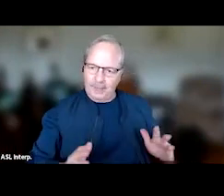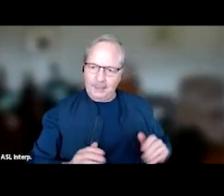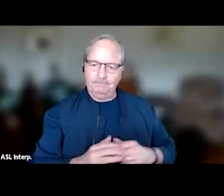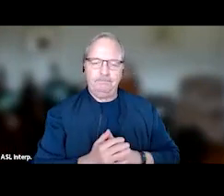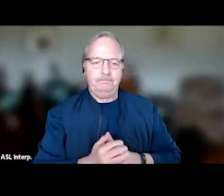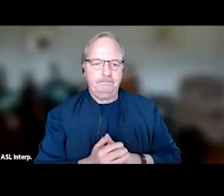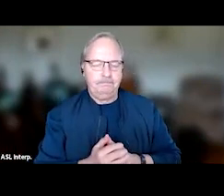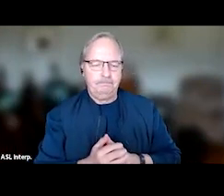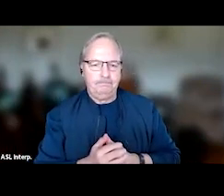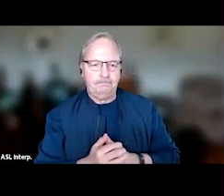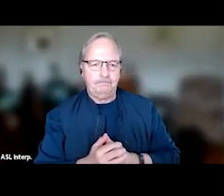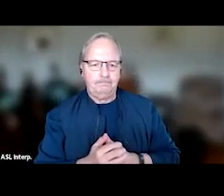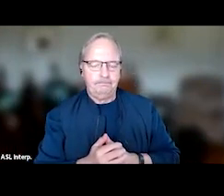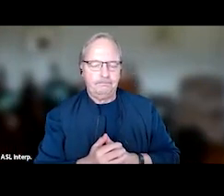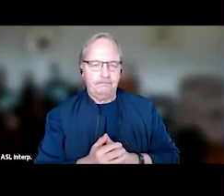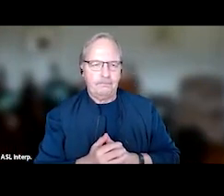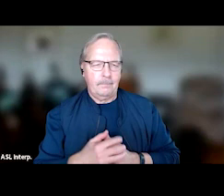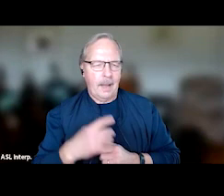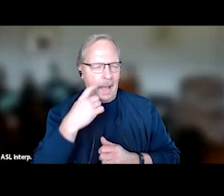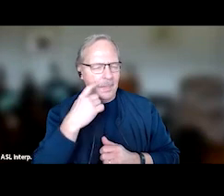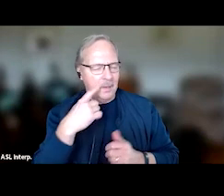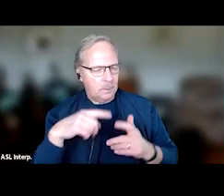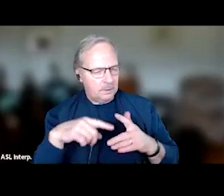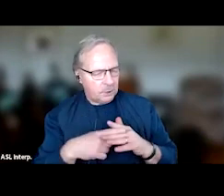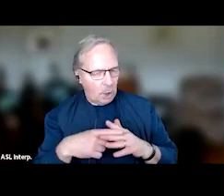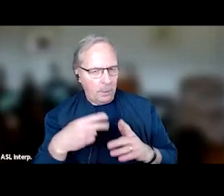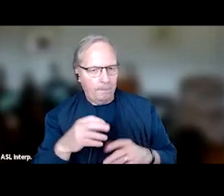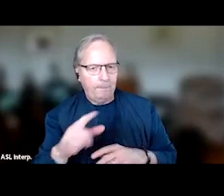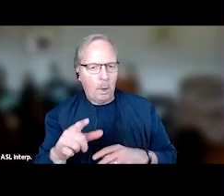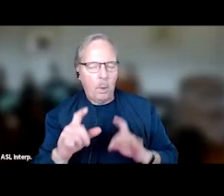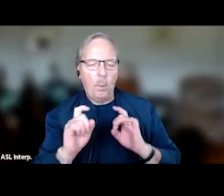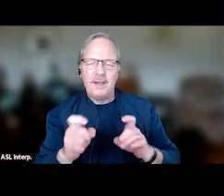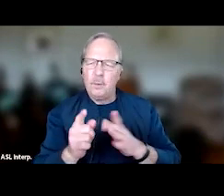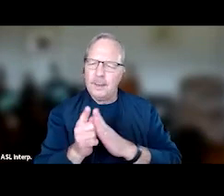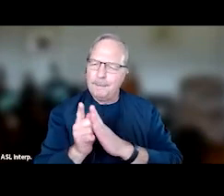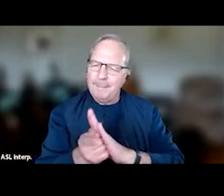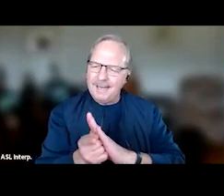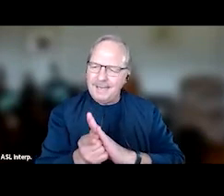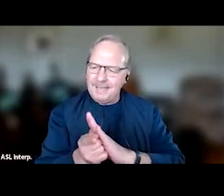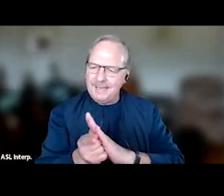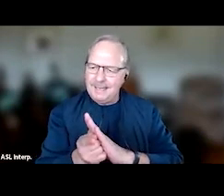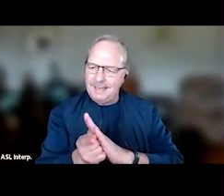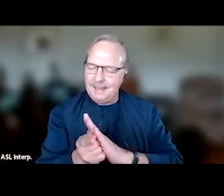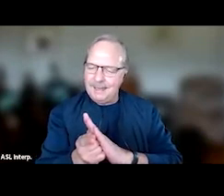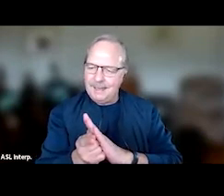So I believe my colleague gonna launch the poll and we'll give you just a minute to provide us some answers.